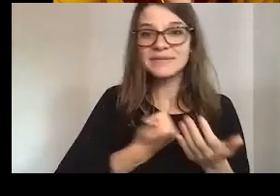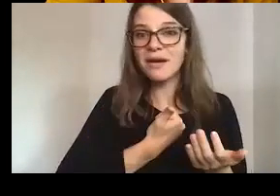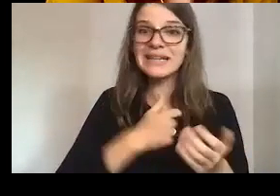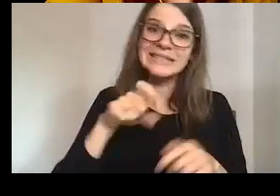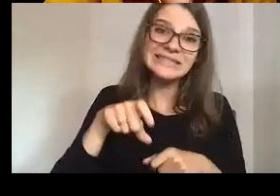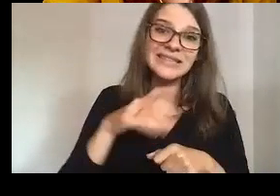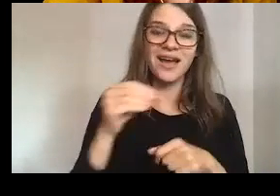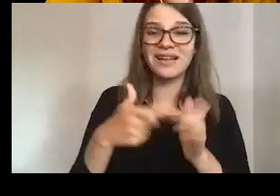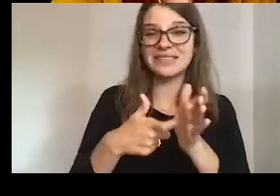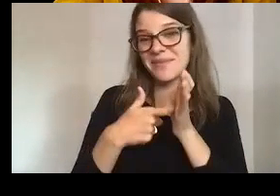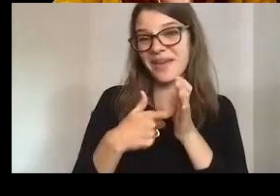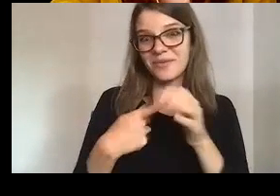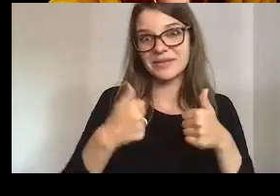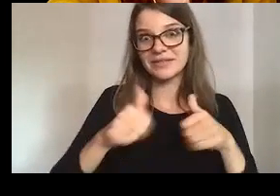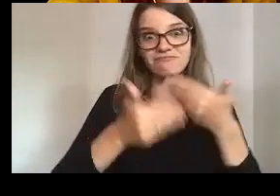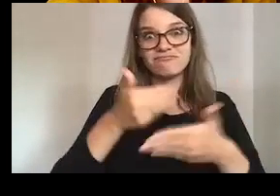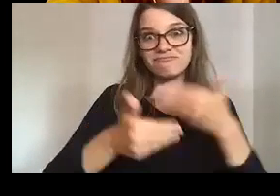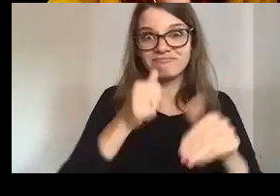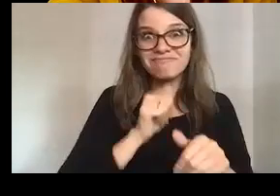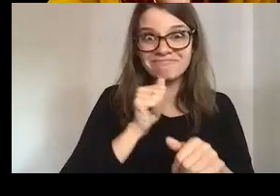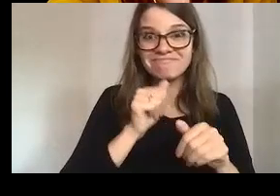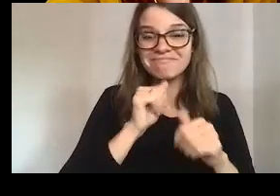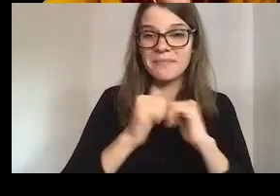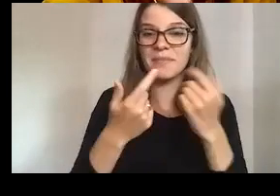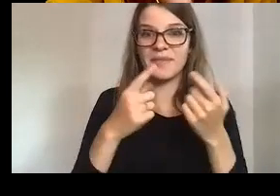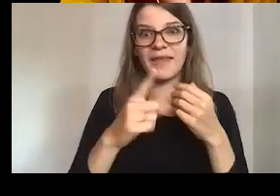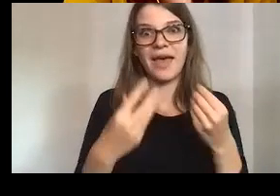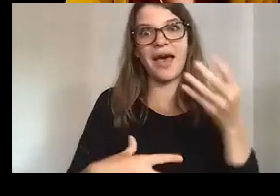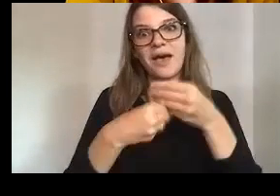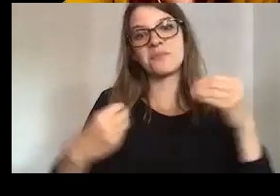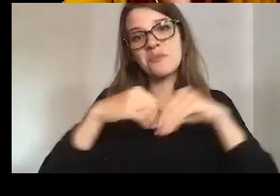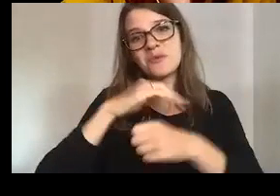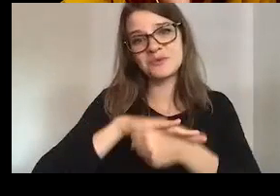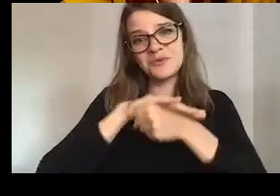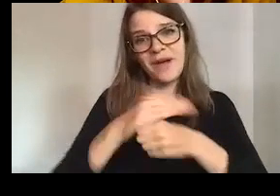dealing with and how that really can add more stress and less time for ourselves